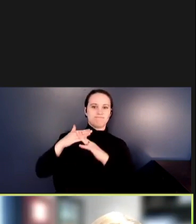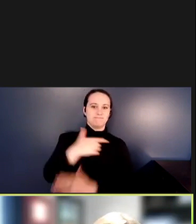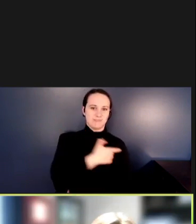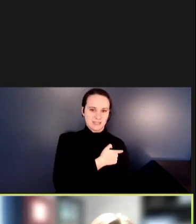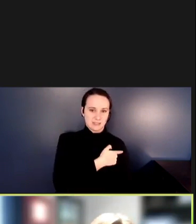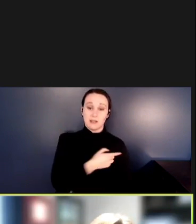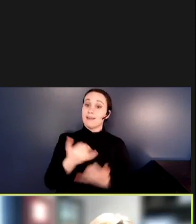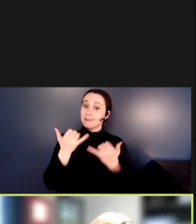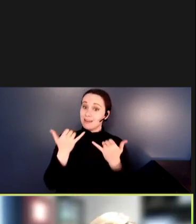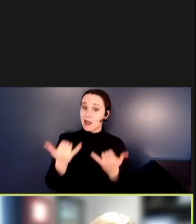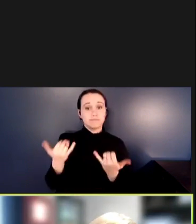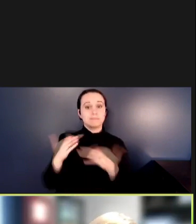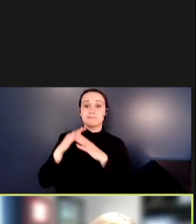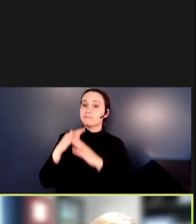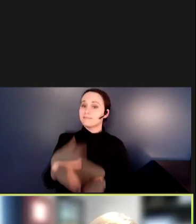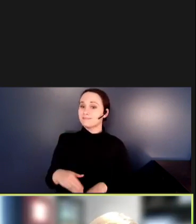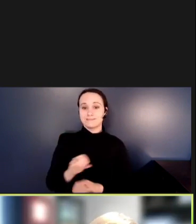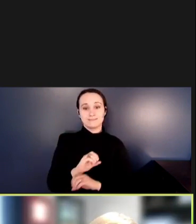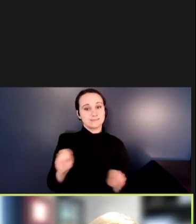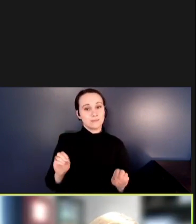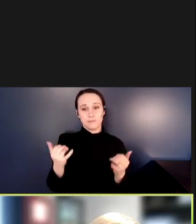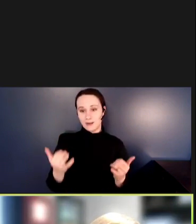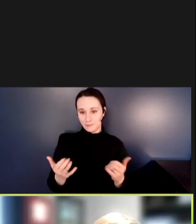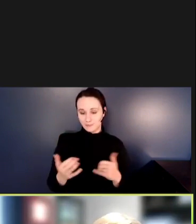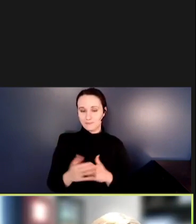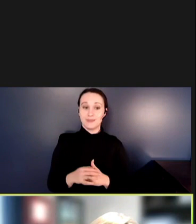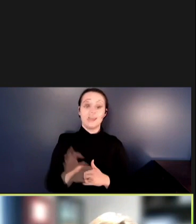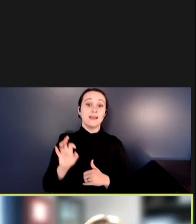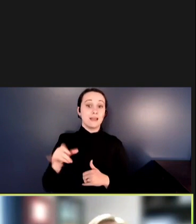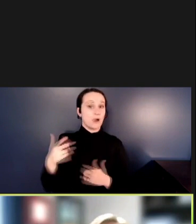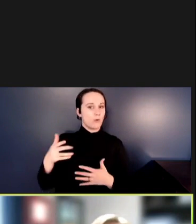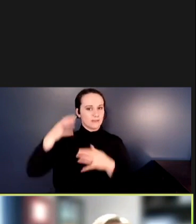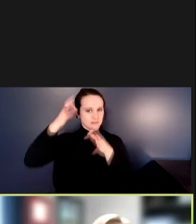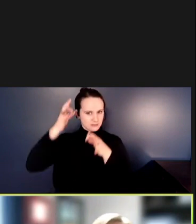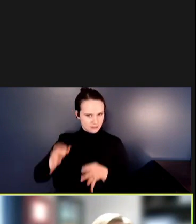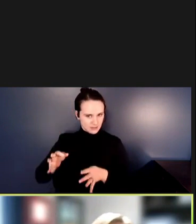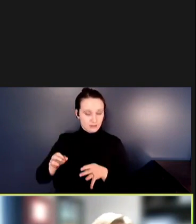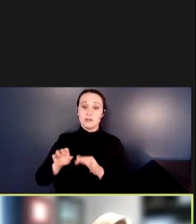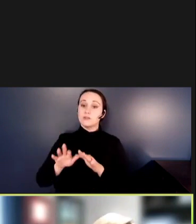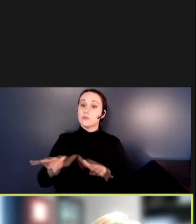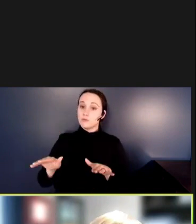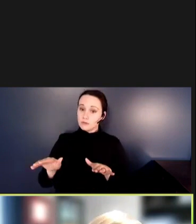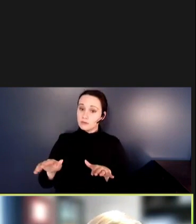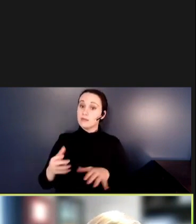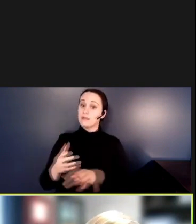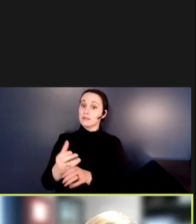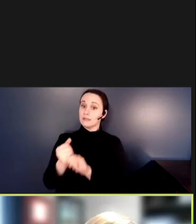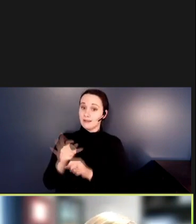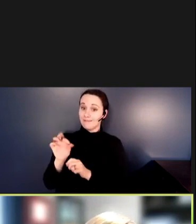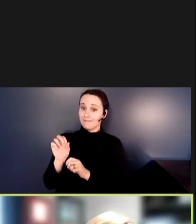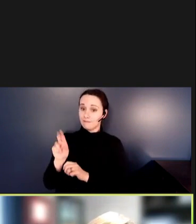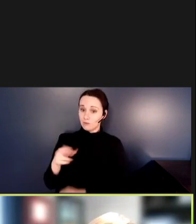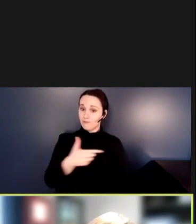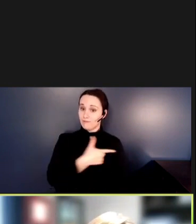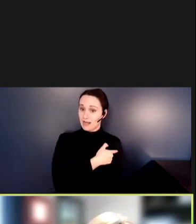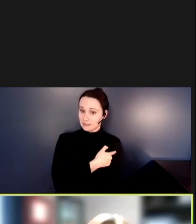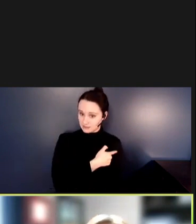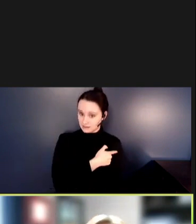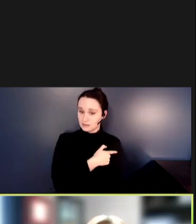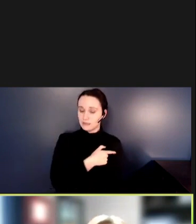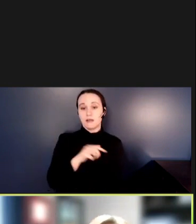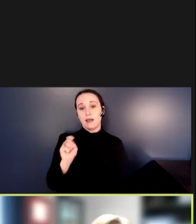is. That has been decided that children that receive the influenza vaccine, MMR vaccine,